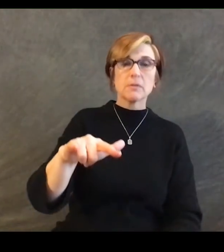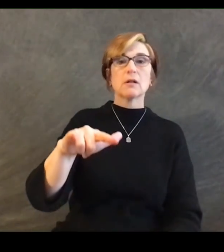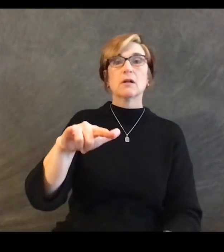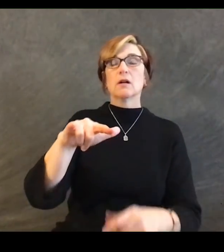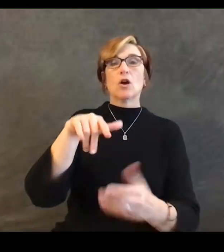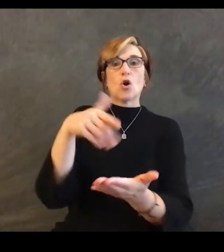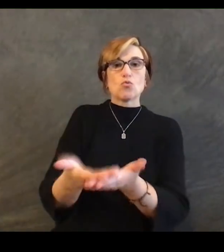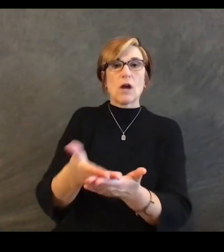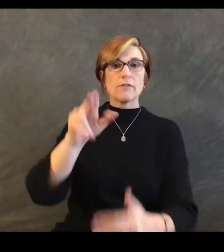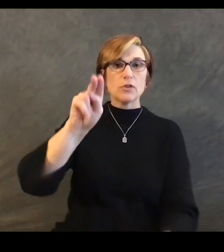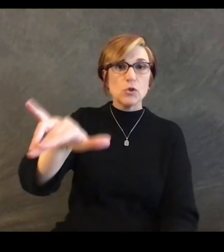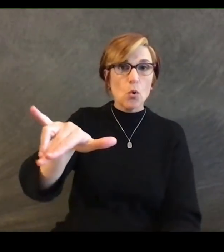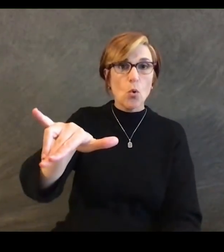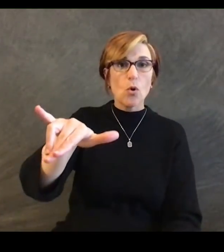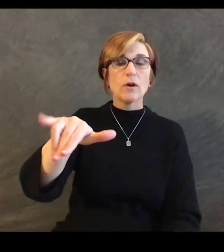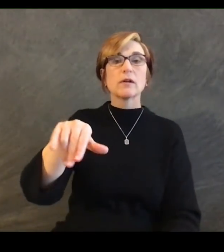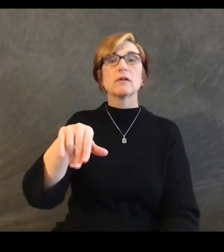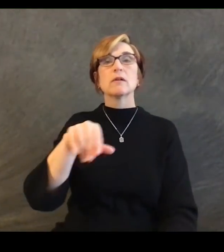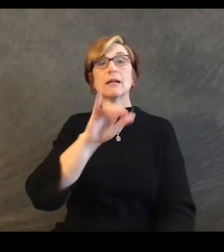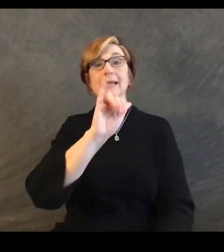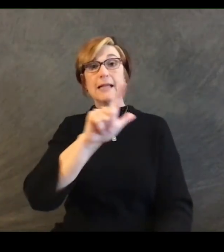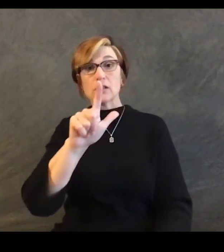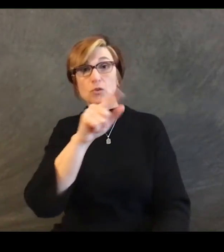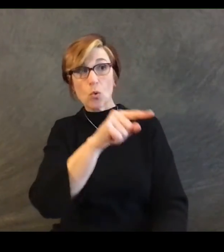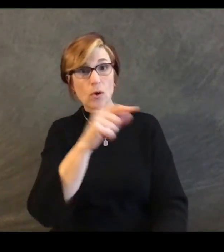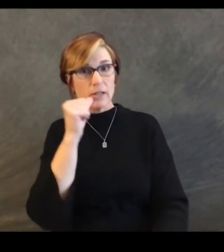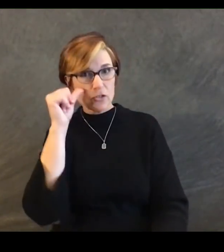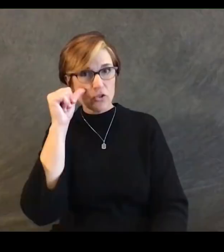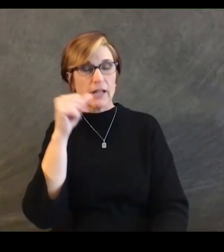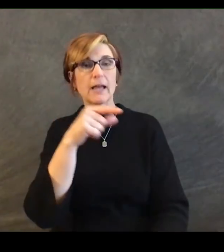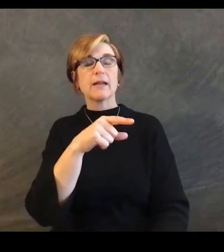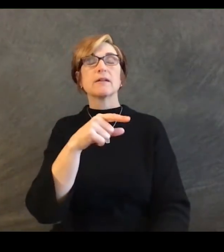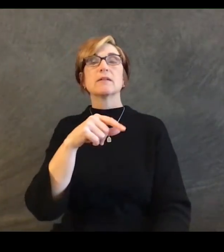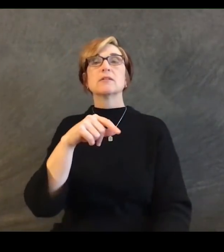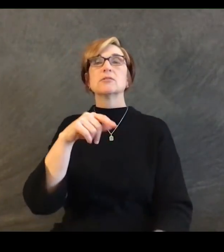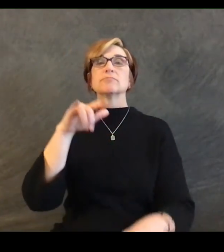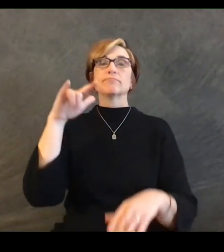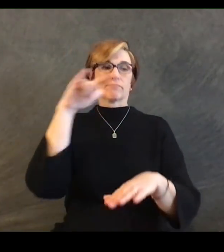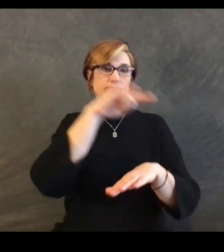York one arrived in Illinois yesterday and a flight will arrive in Ohio in the